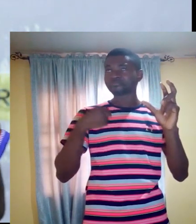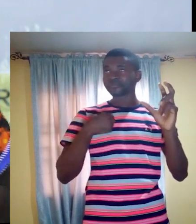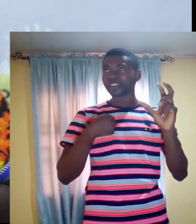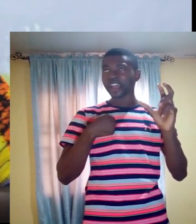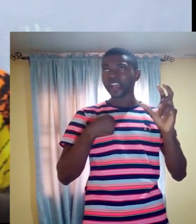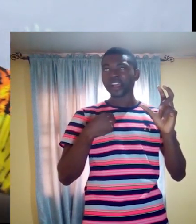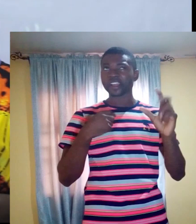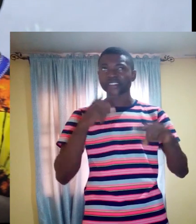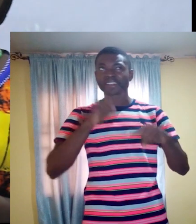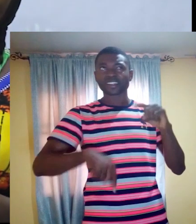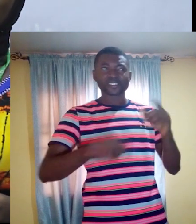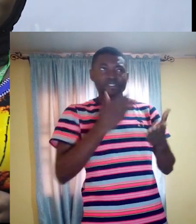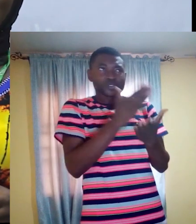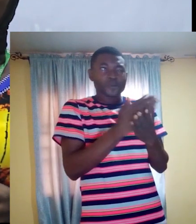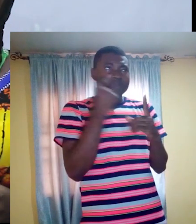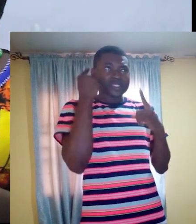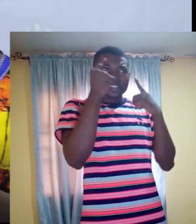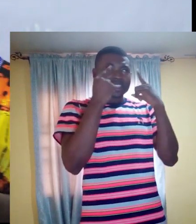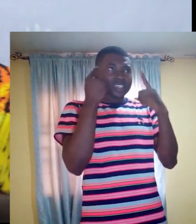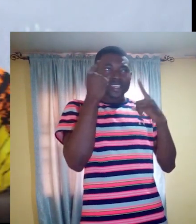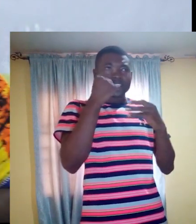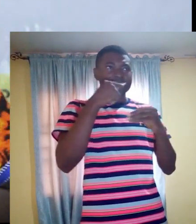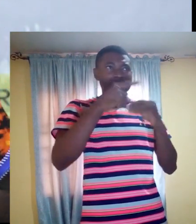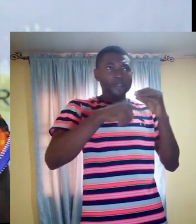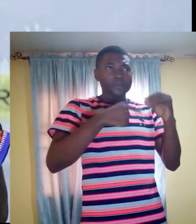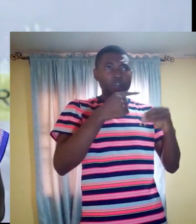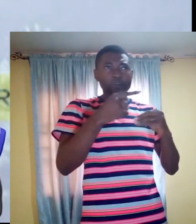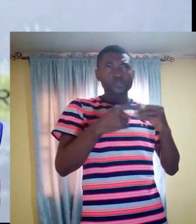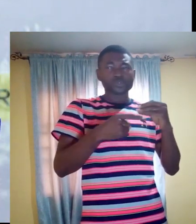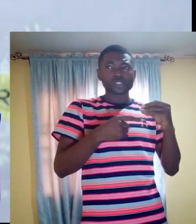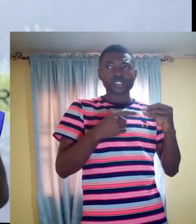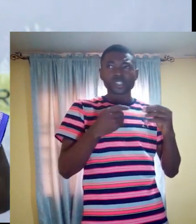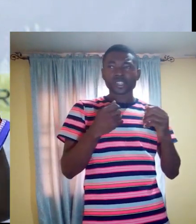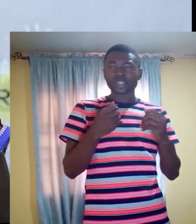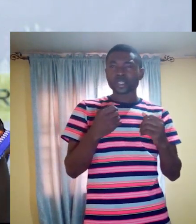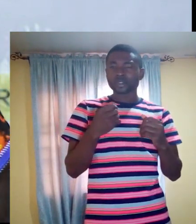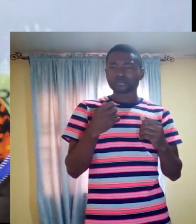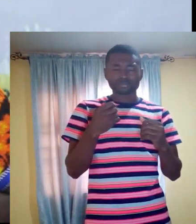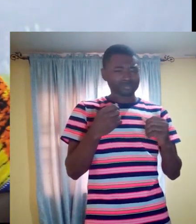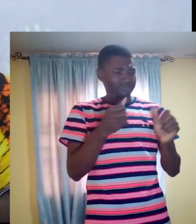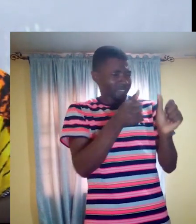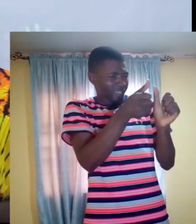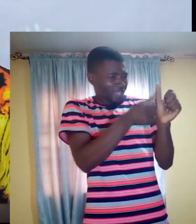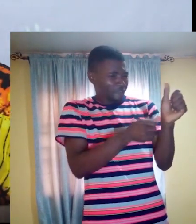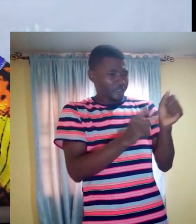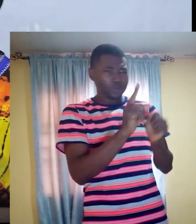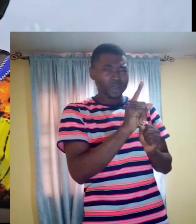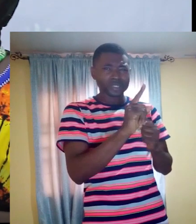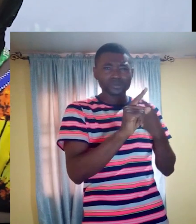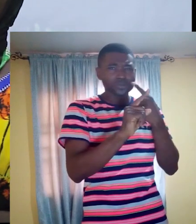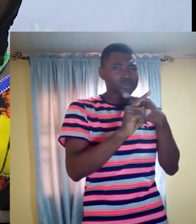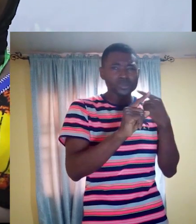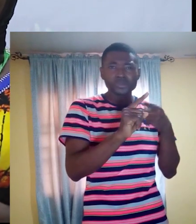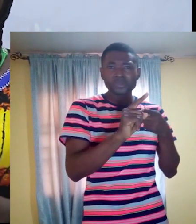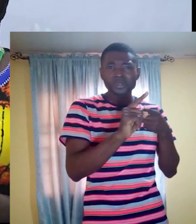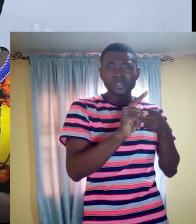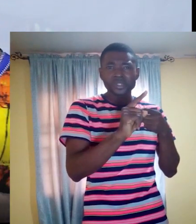in 2018 and this year’s theme is Sign Languages are for Everyone. You know, thinking about that theme, I kind of can’t stop thinking who “Everyone”